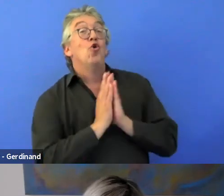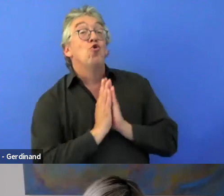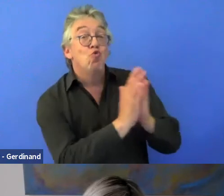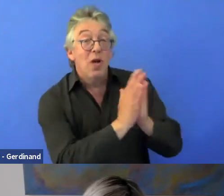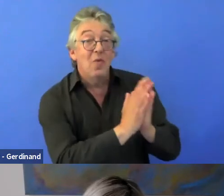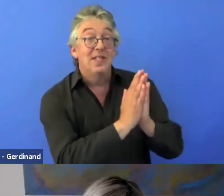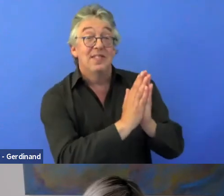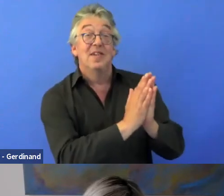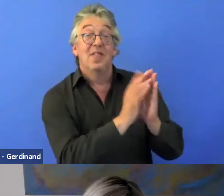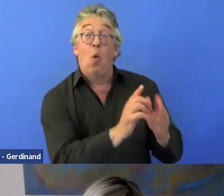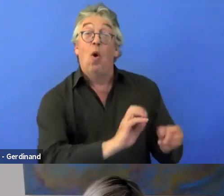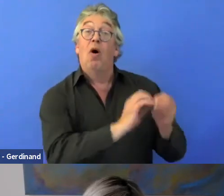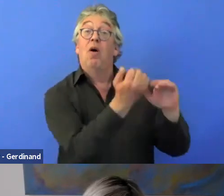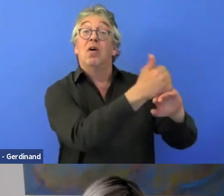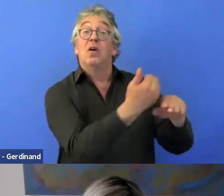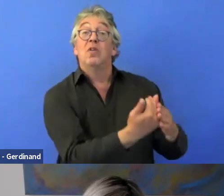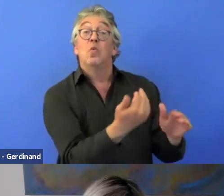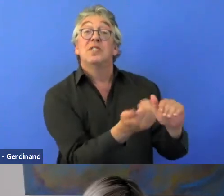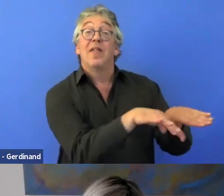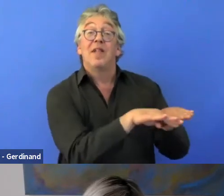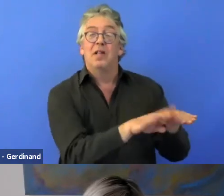Then there is a question... Go ahead, Alejandro.